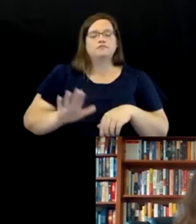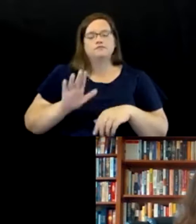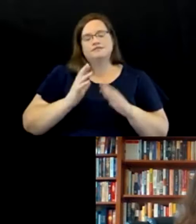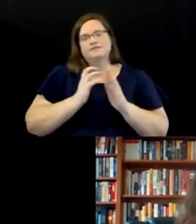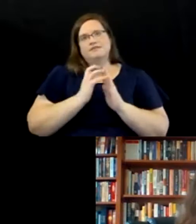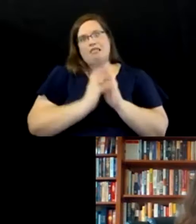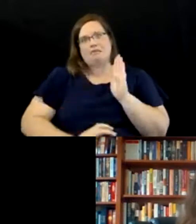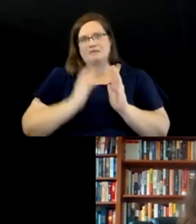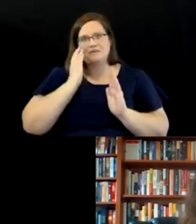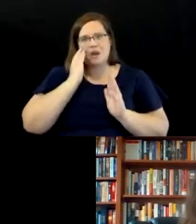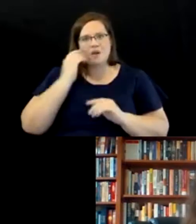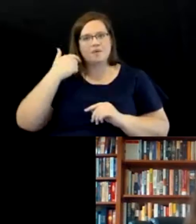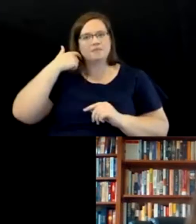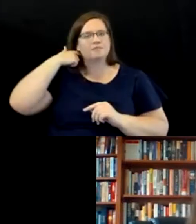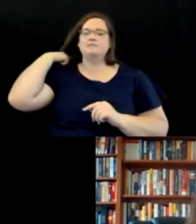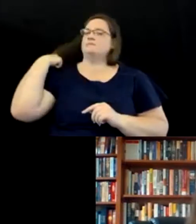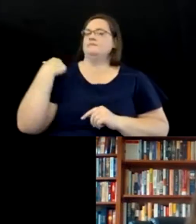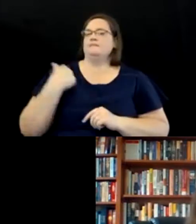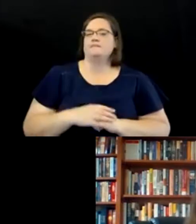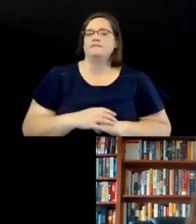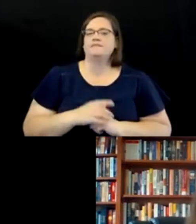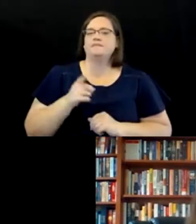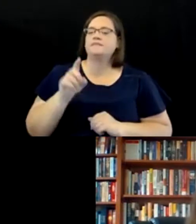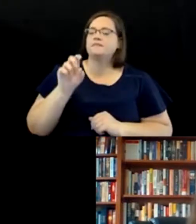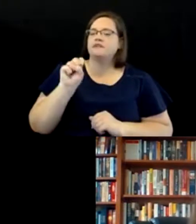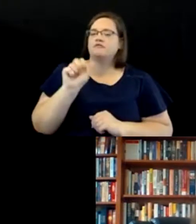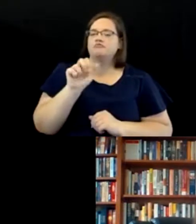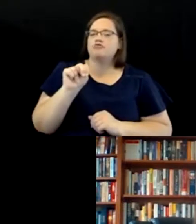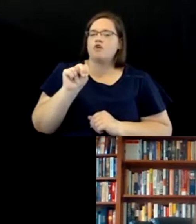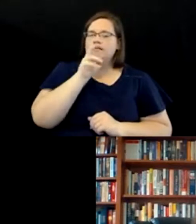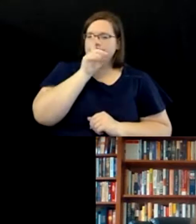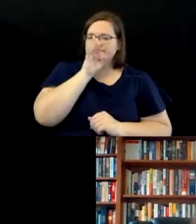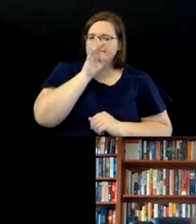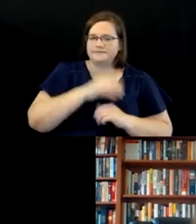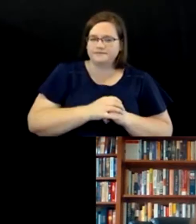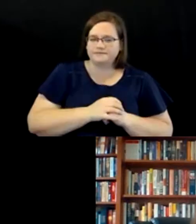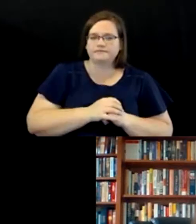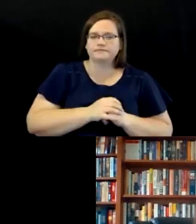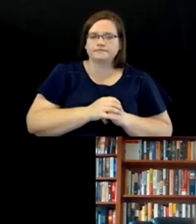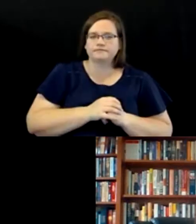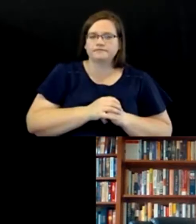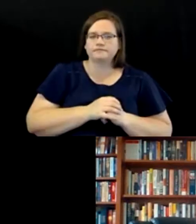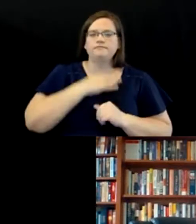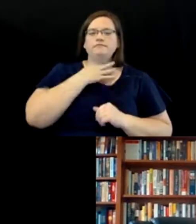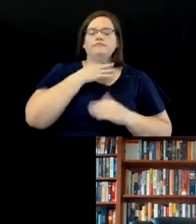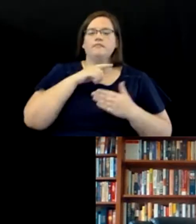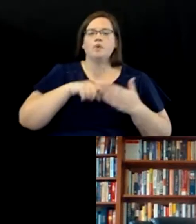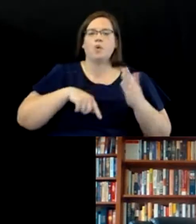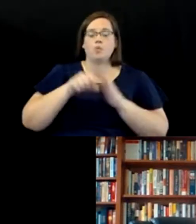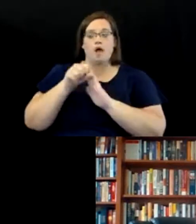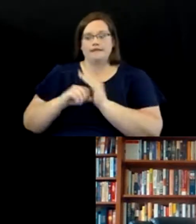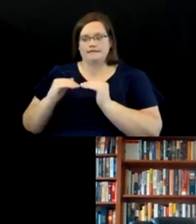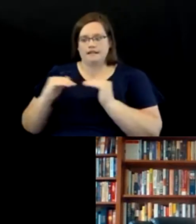Sean: I can take a first shot at this because I'm curious. I don't know